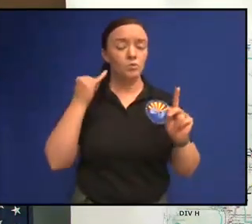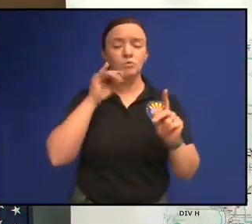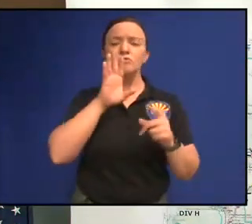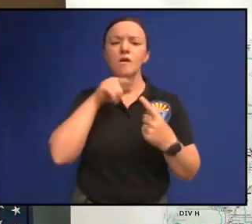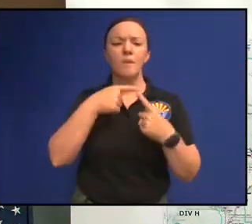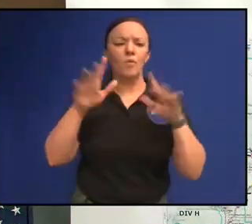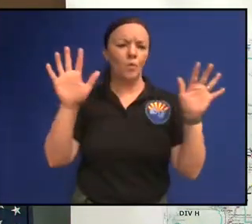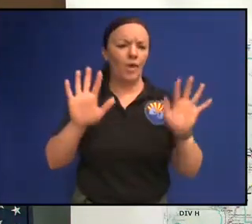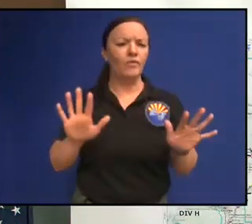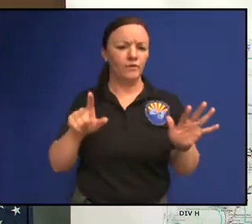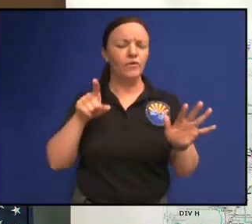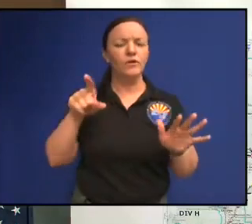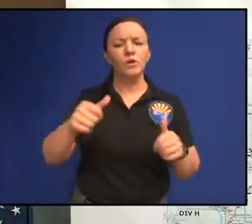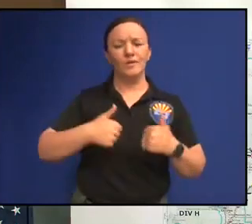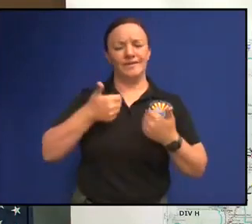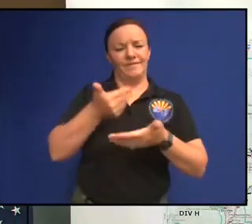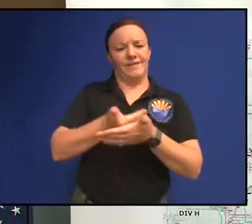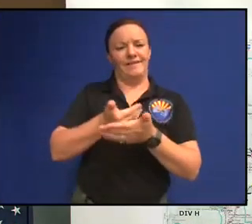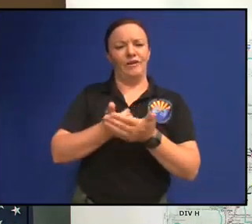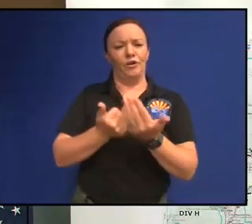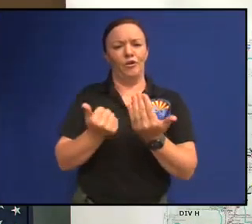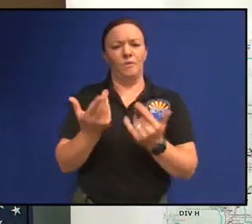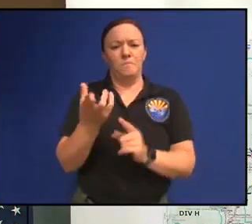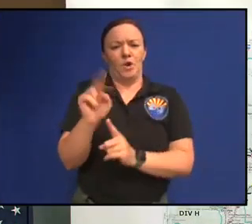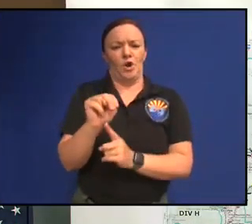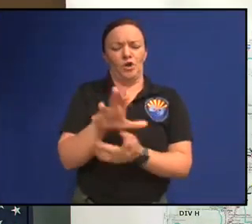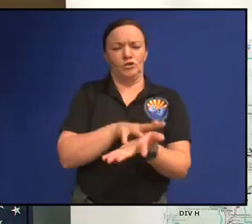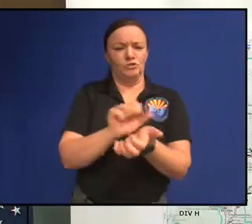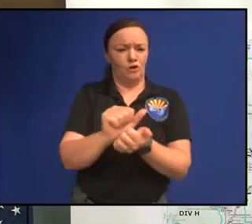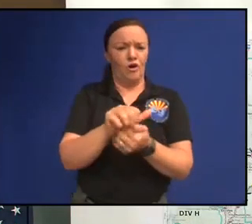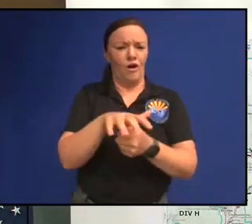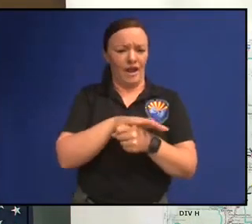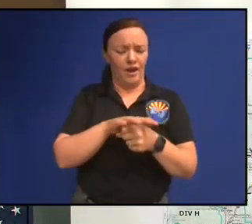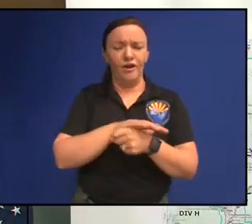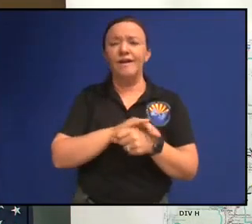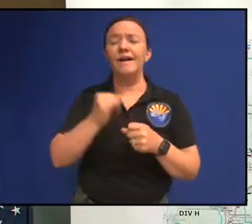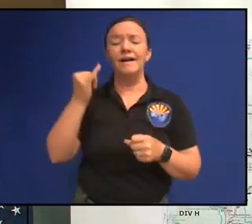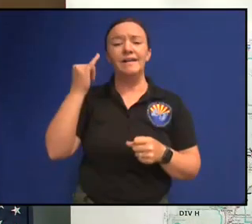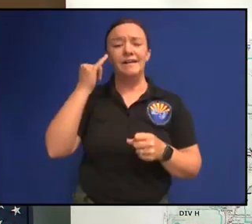IF WE GET WATER AND HEAVY AMOUNTS OF WATER FLOWING DOWN THOSE PLACES THAT'S HIGH SEVERITY BURN, HAS POTENTIAL